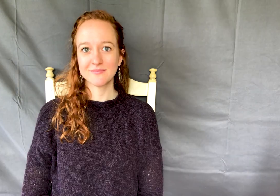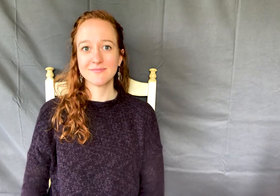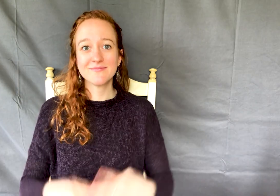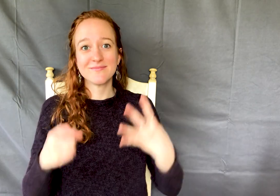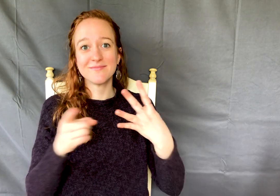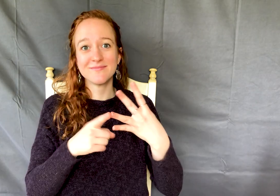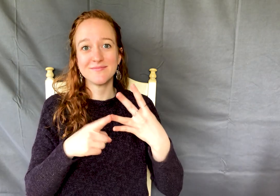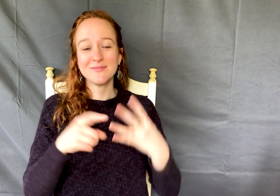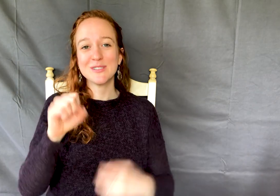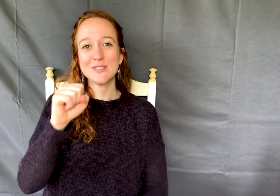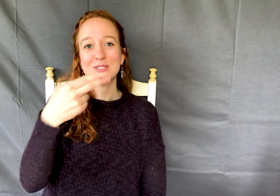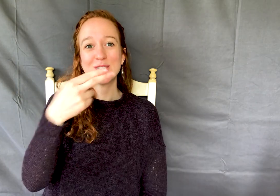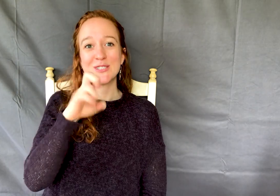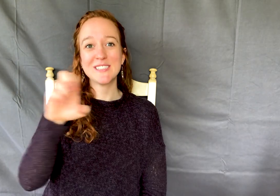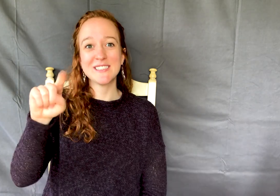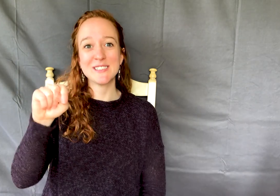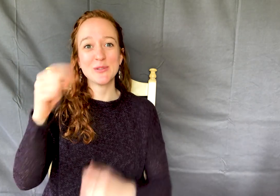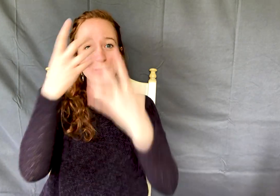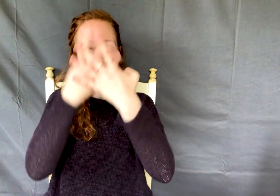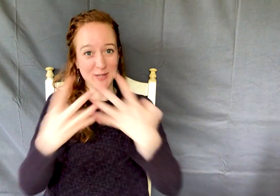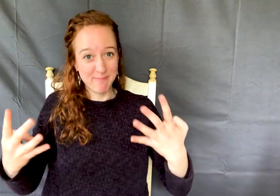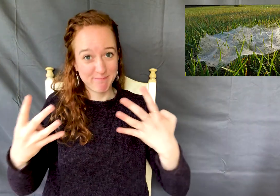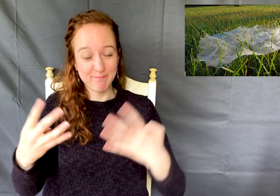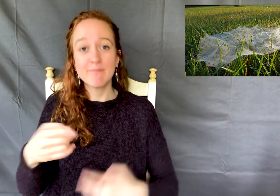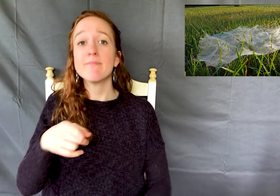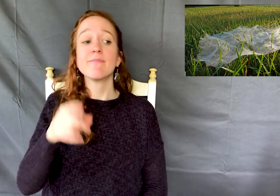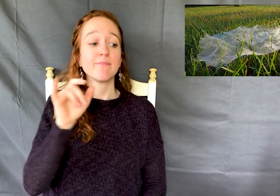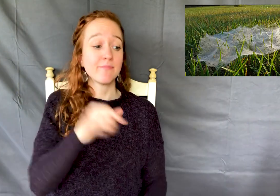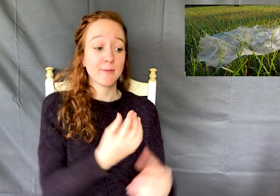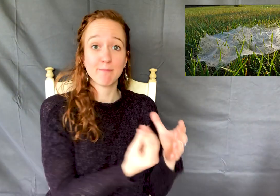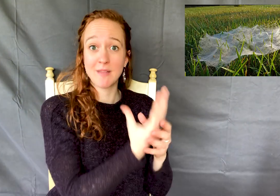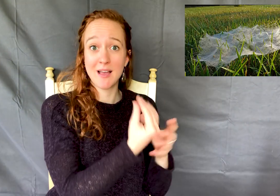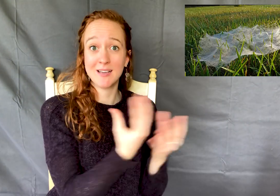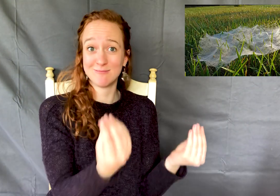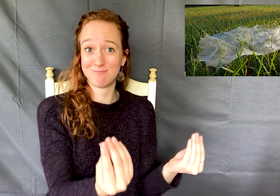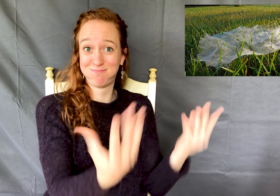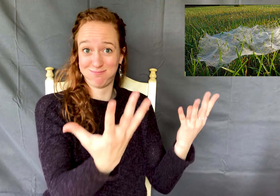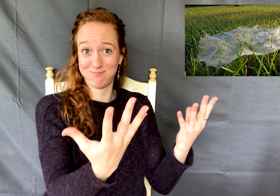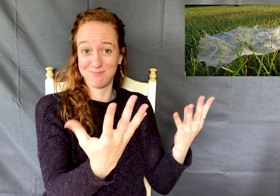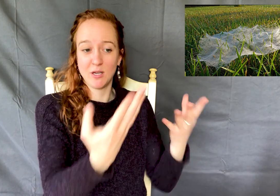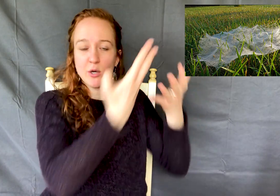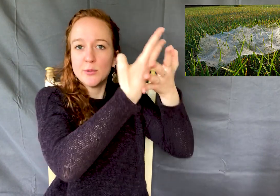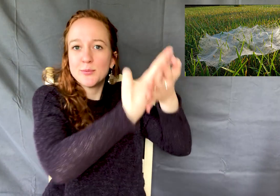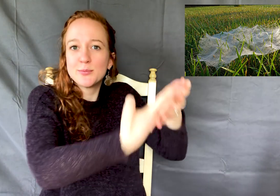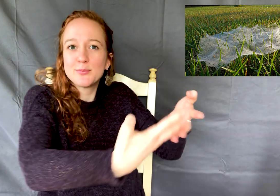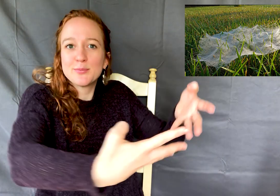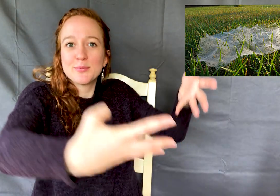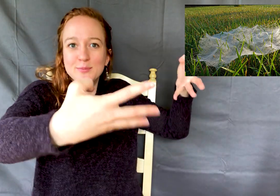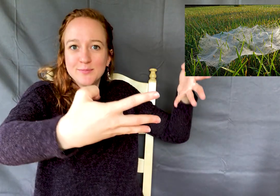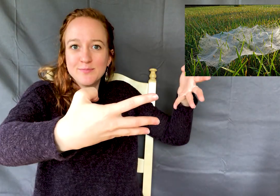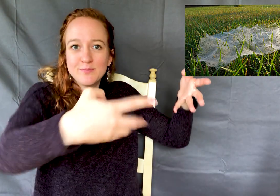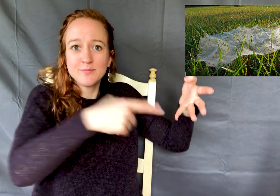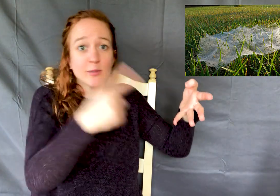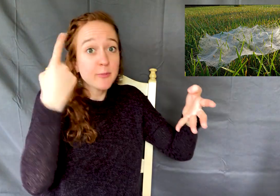3) Sheet webs - are slightly concave webs strung across plants.